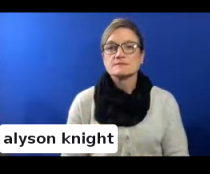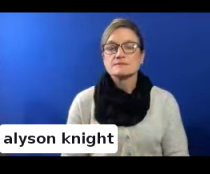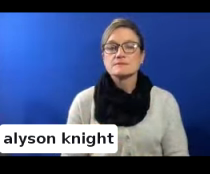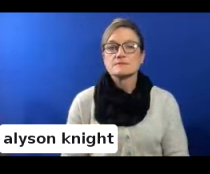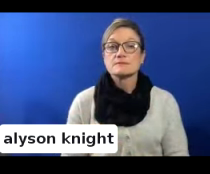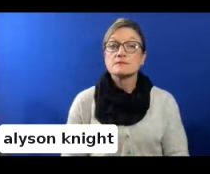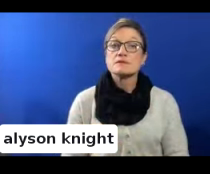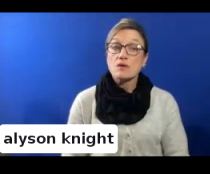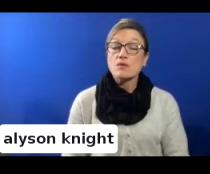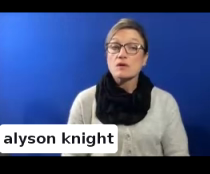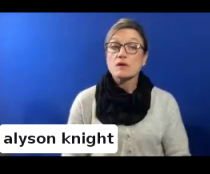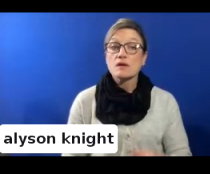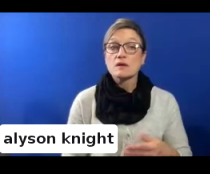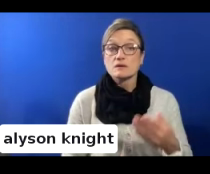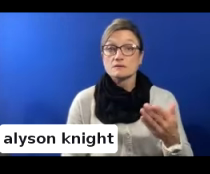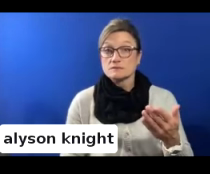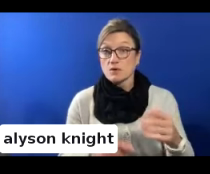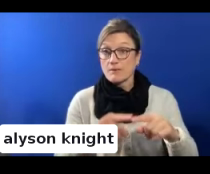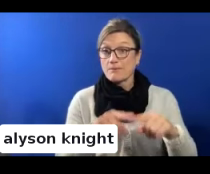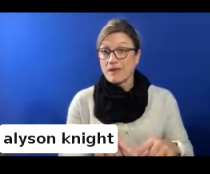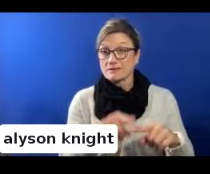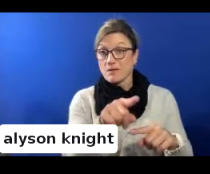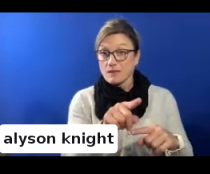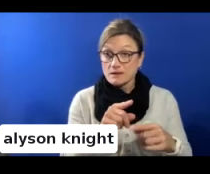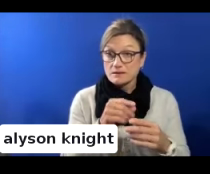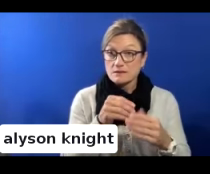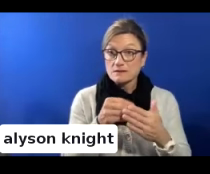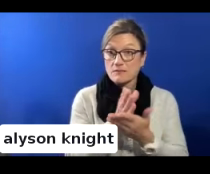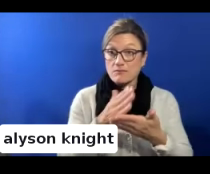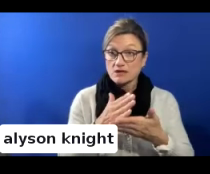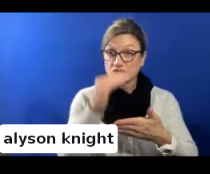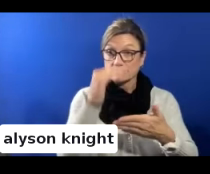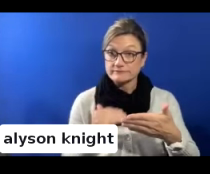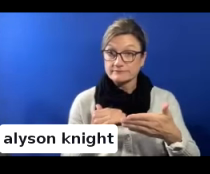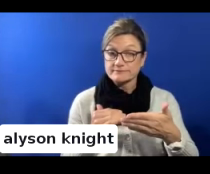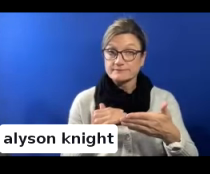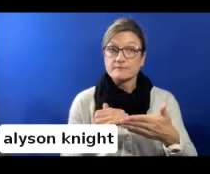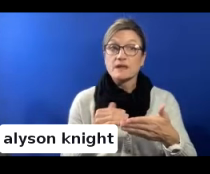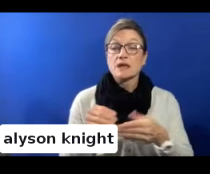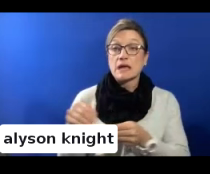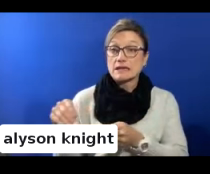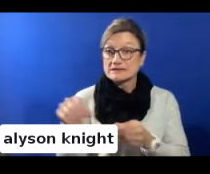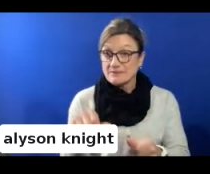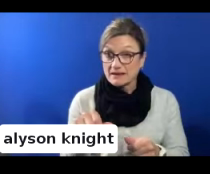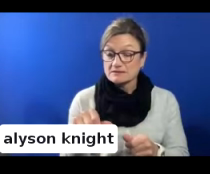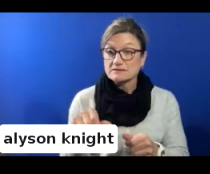Based on this budget, if an expense file that looks like this was